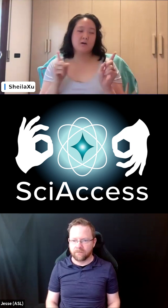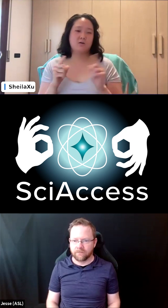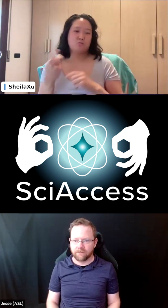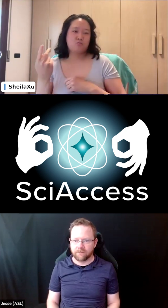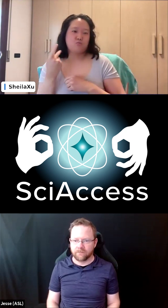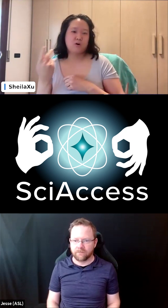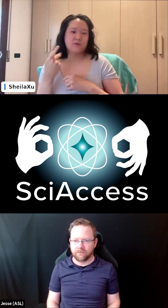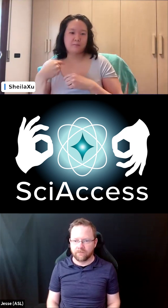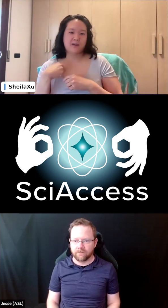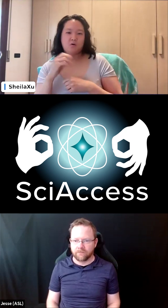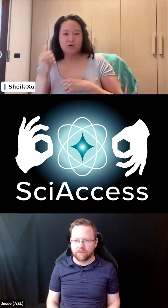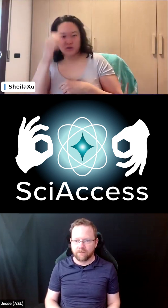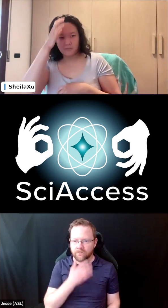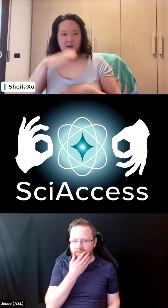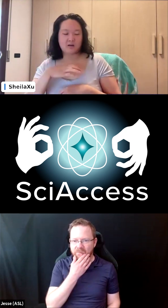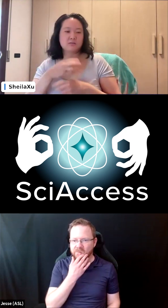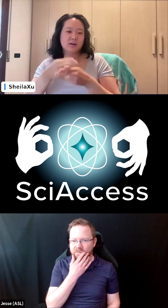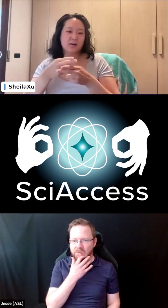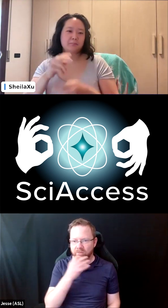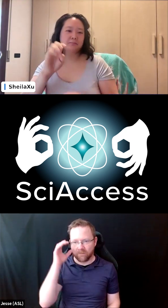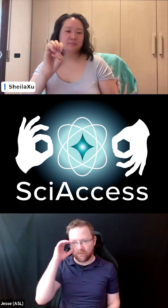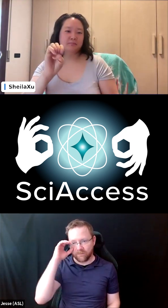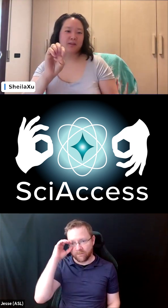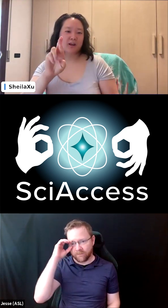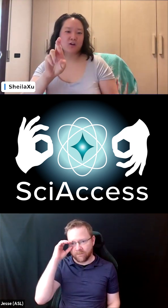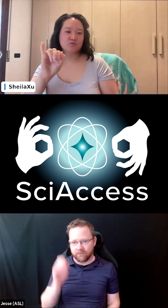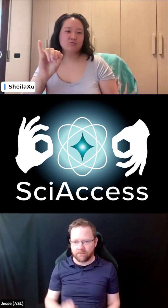And one other gentleman with me by the name of Eric.